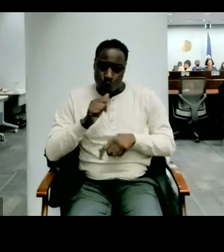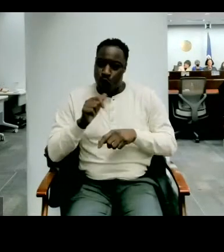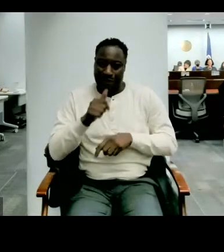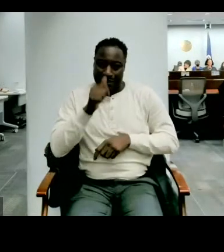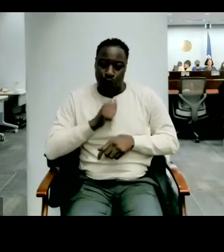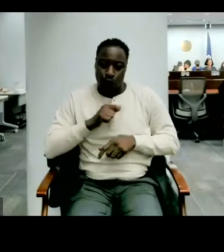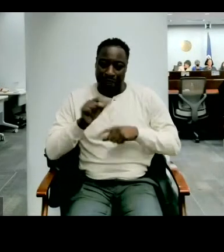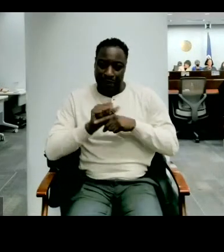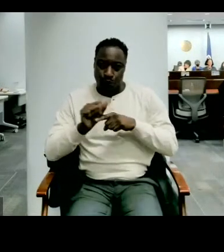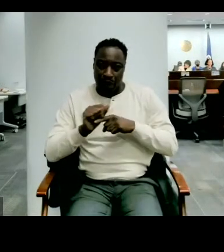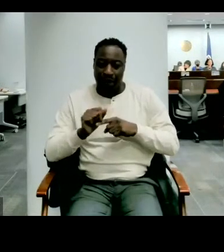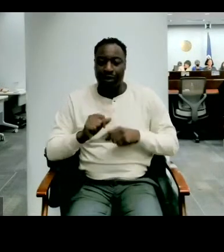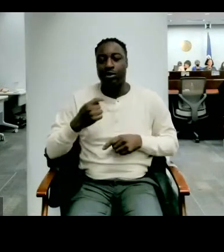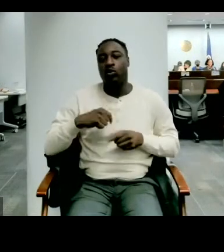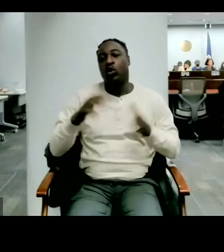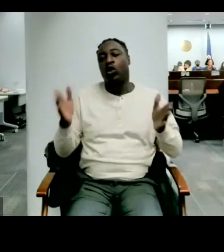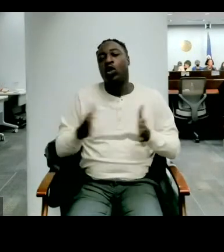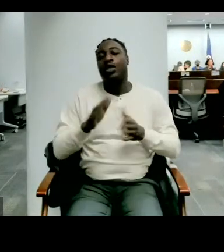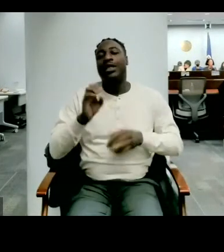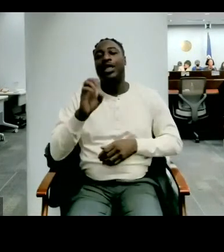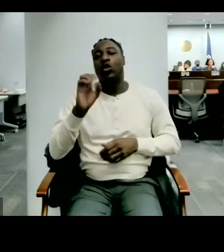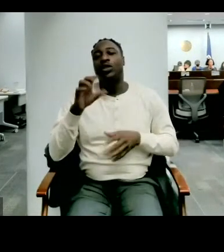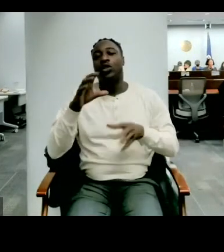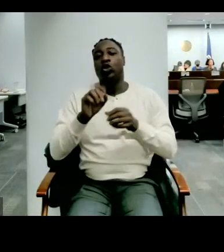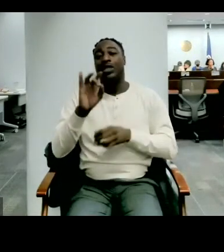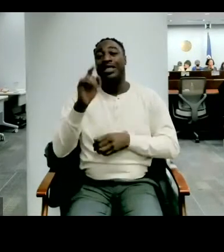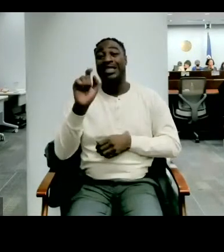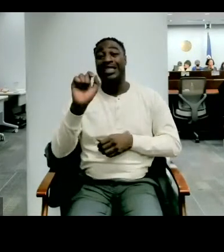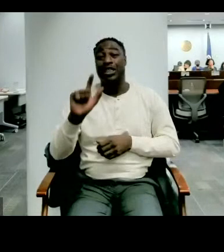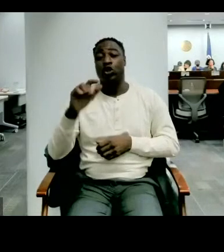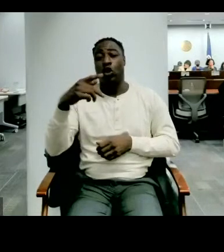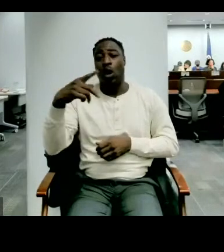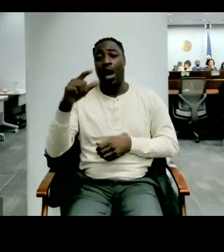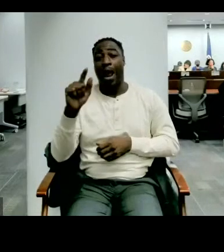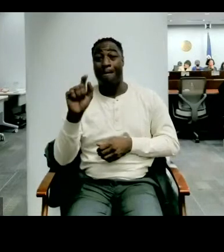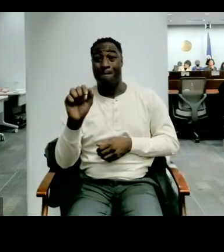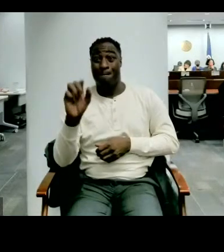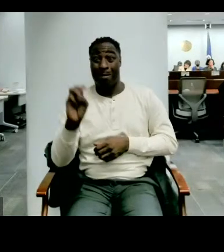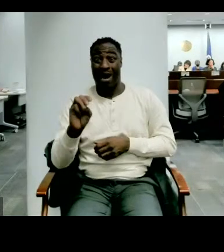We also urge the EEOC to include digital platform companies in this targeted enforcement.